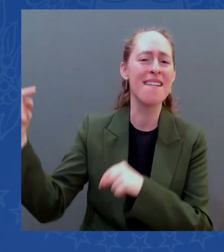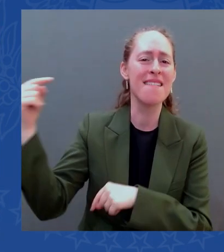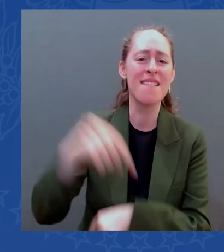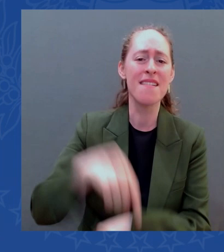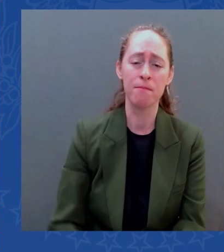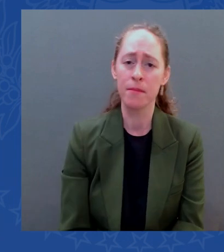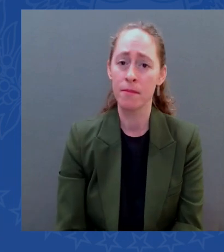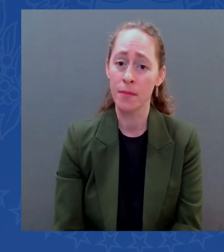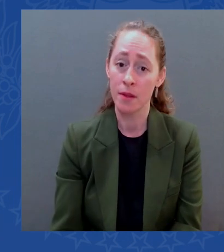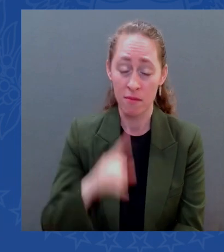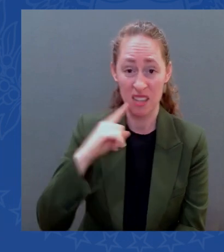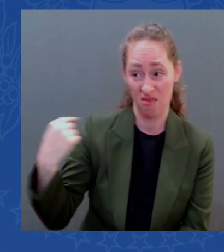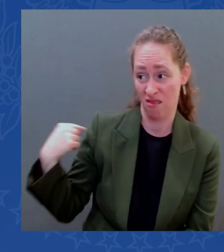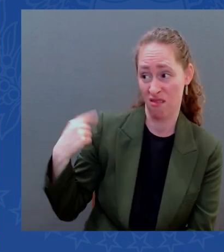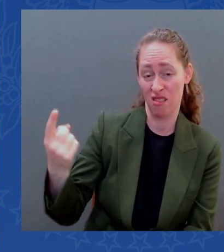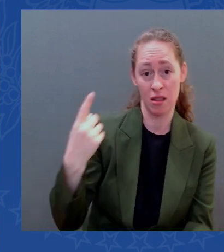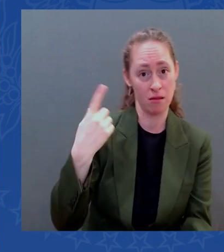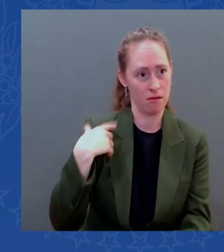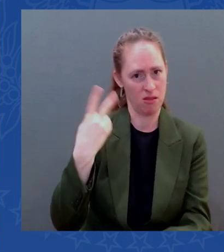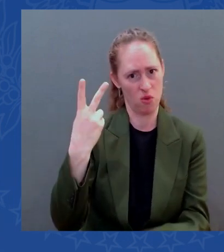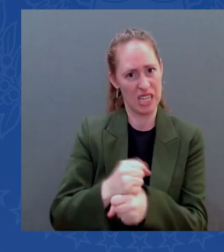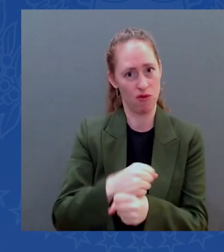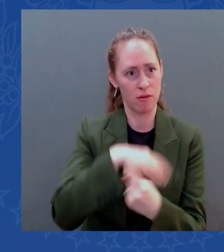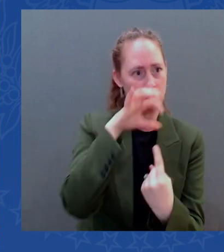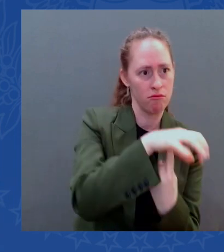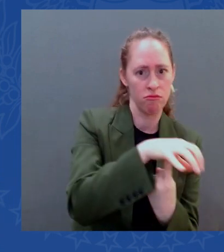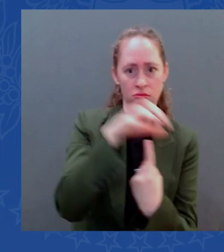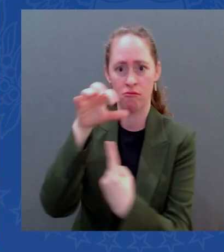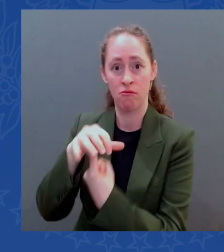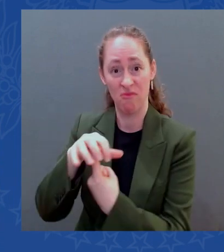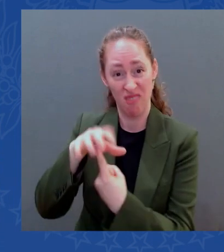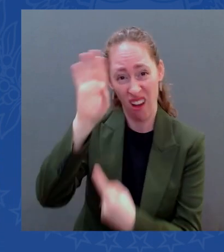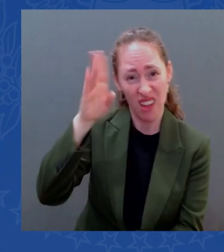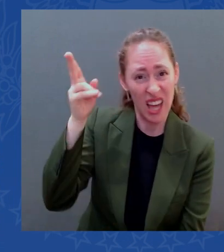back-to-back Stanley Cup champions. Both came in very different fashions.